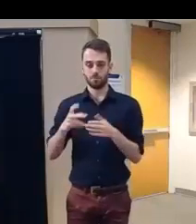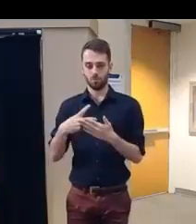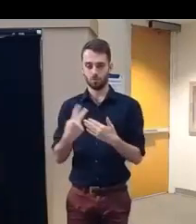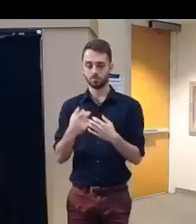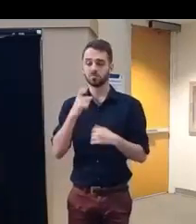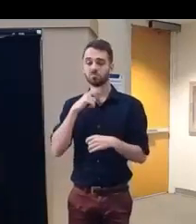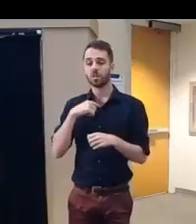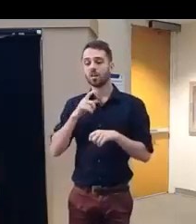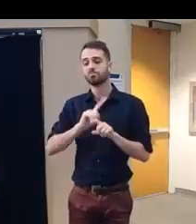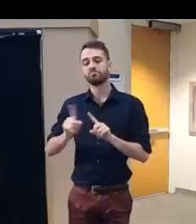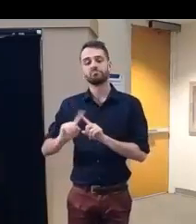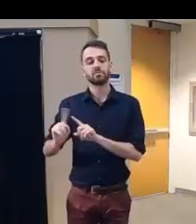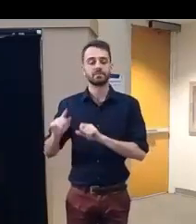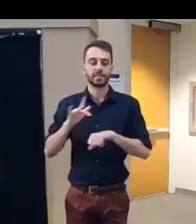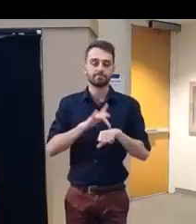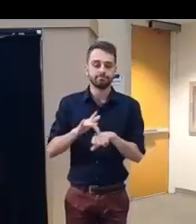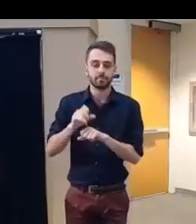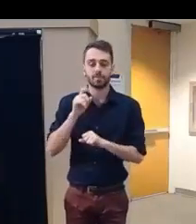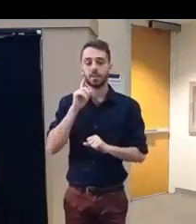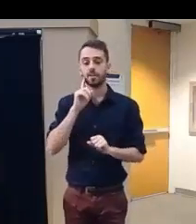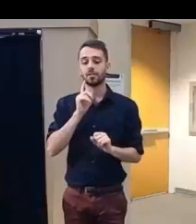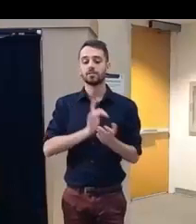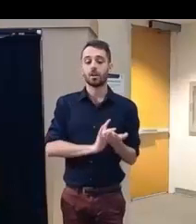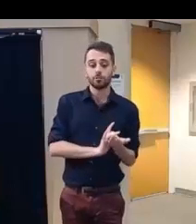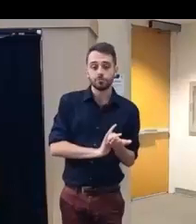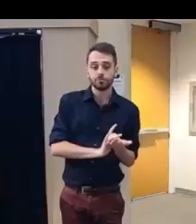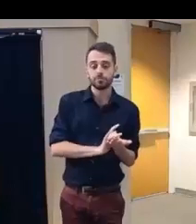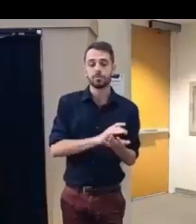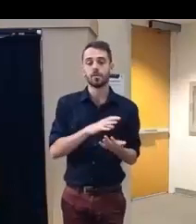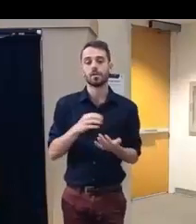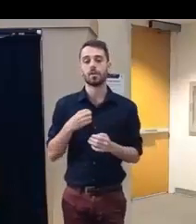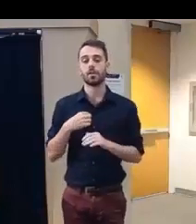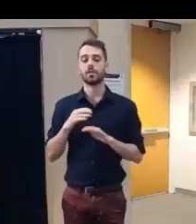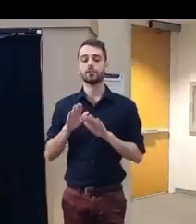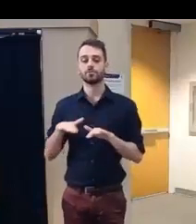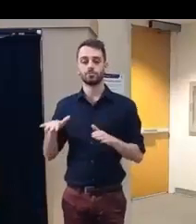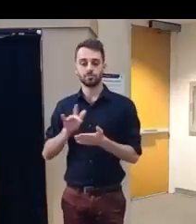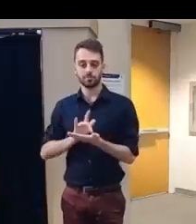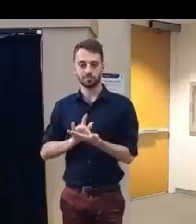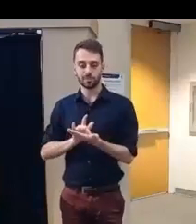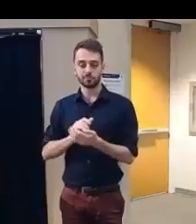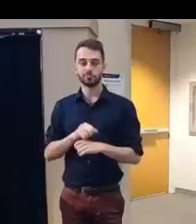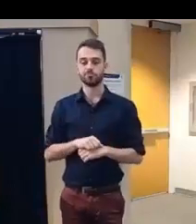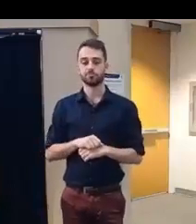so I have I have the privilege of working with a child psychology Psychiatry first year fellows and